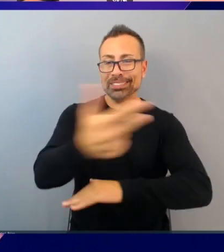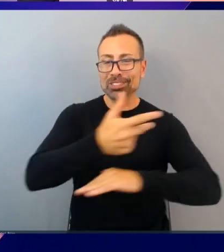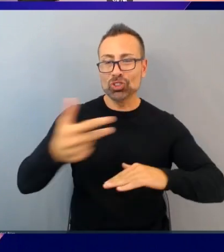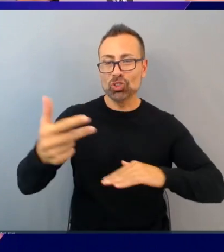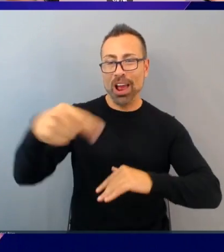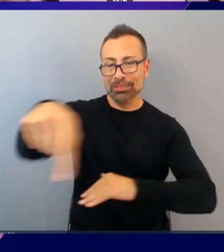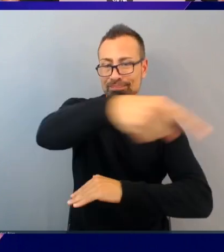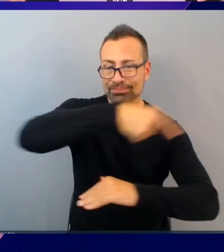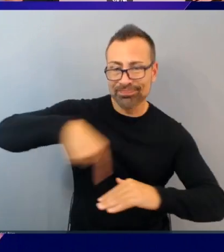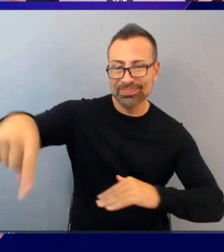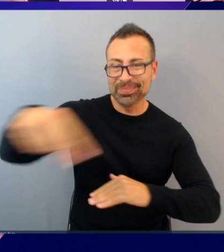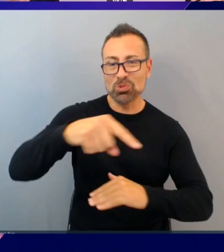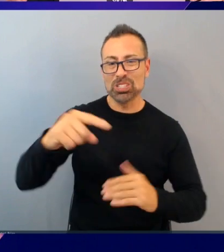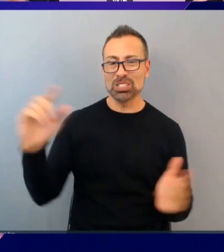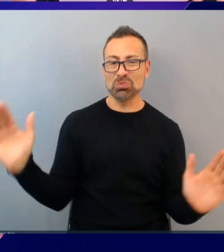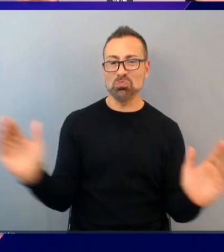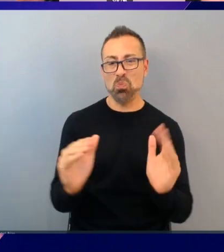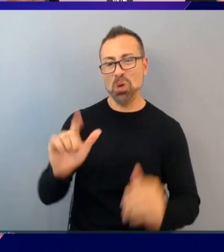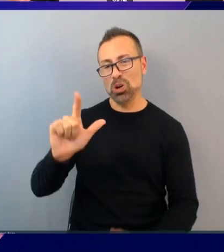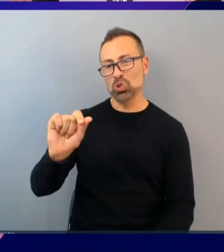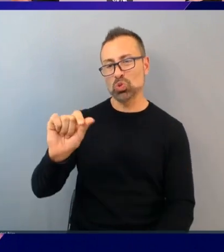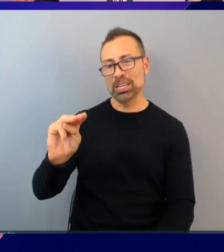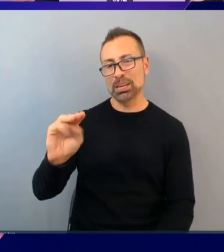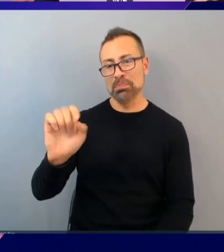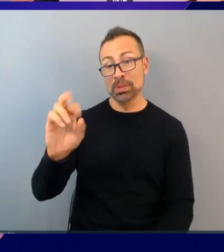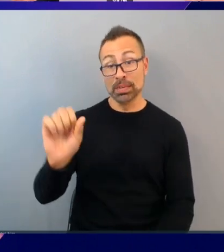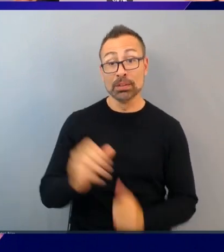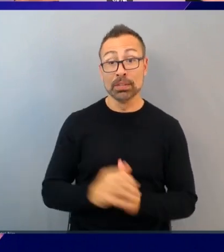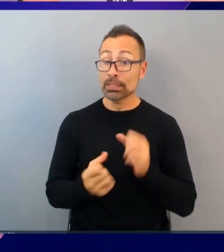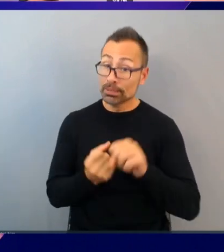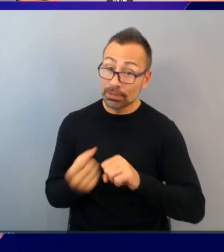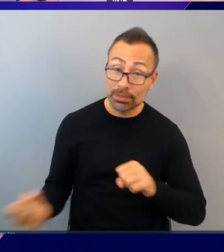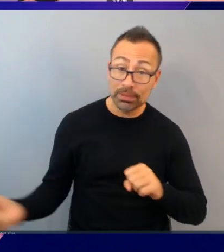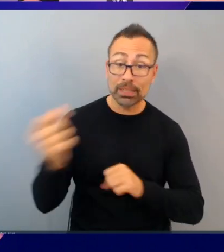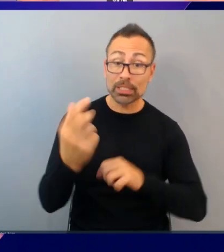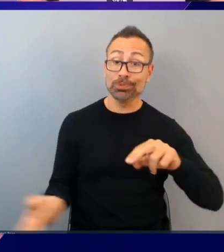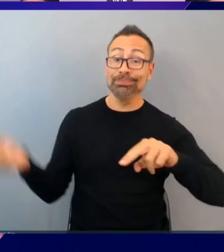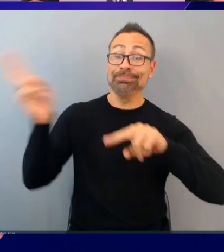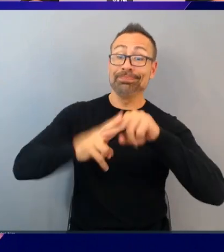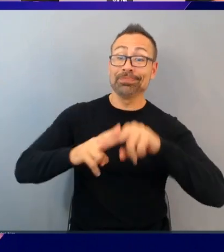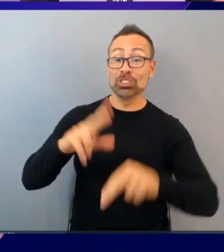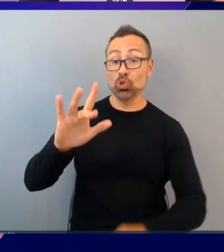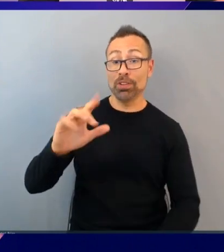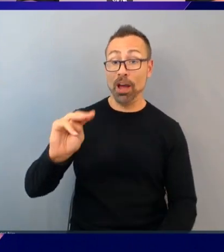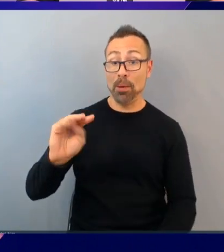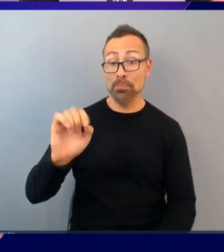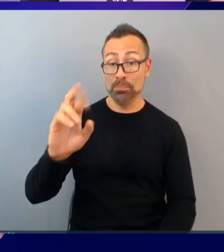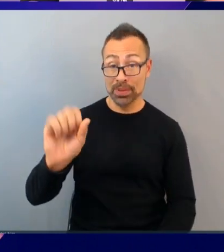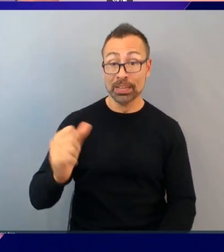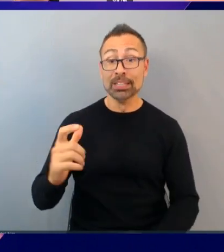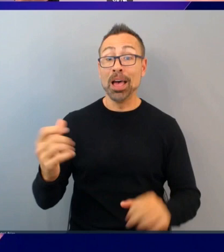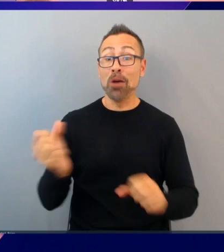we grew that to about 25 meters on the physical track. We added head-to-head racing in the virtual world.